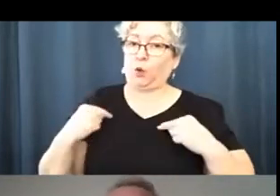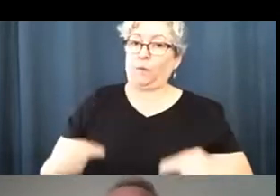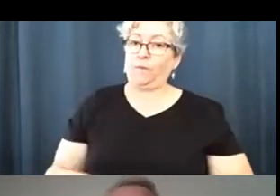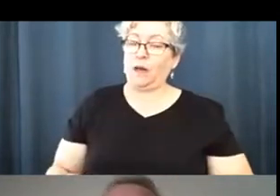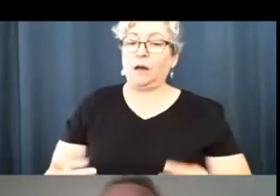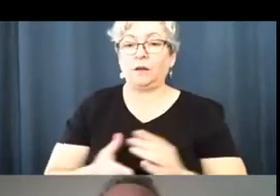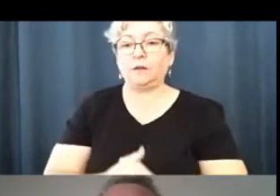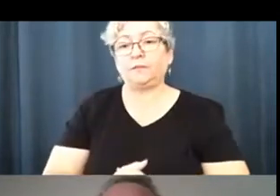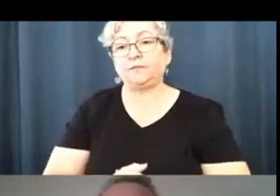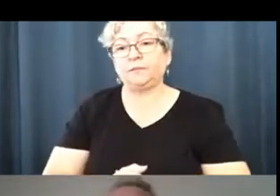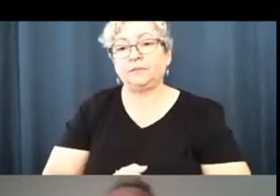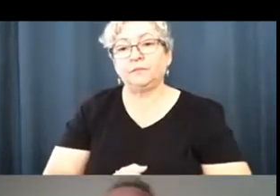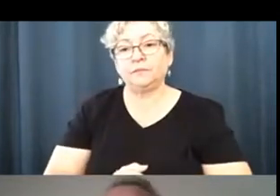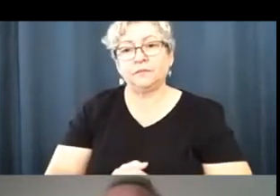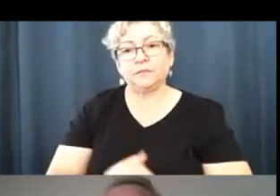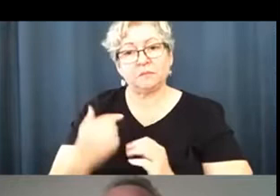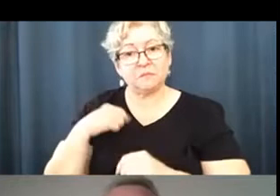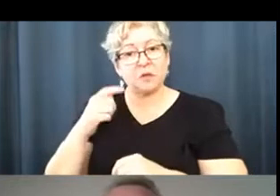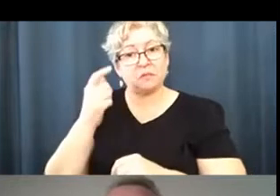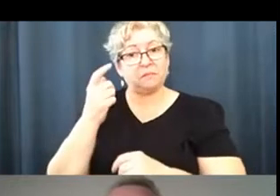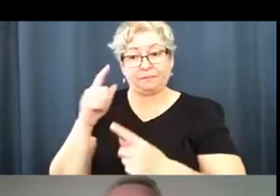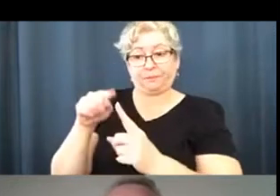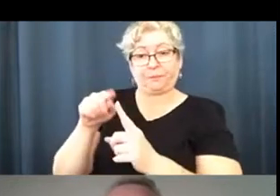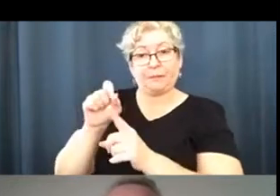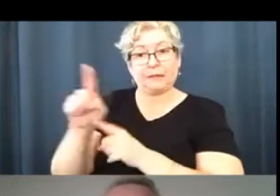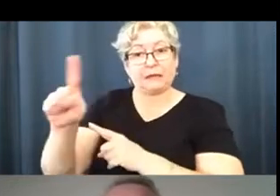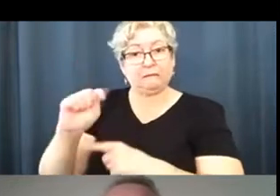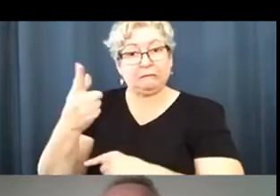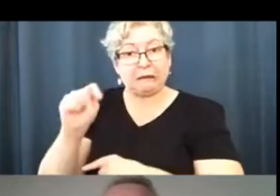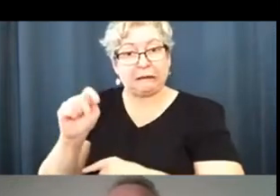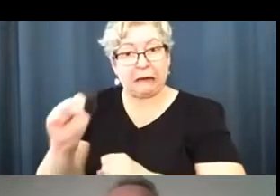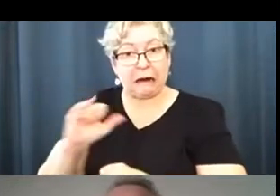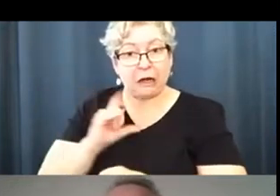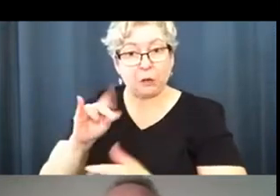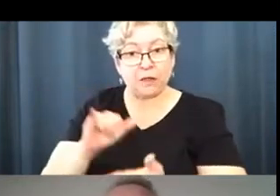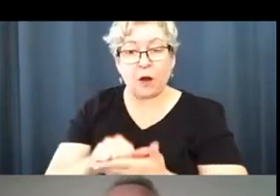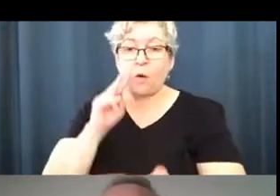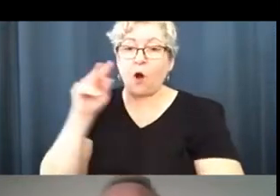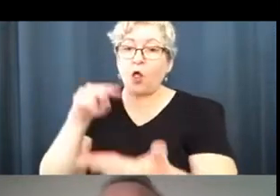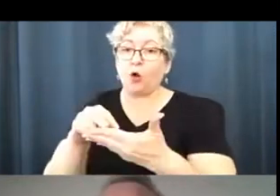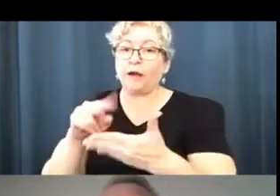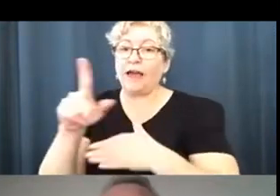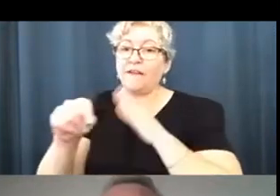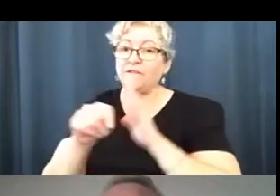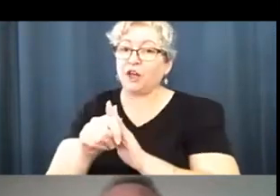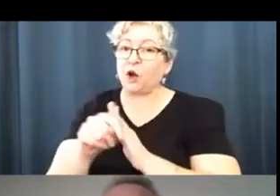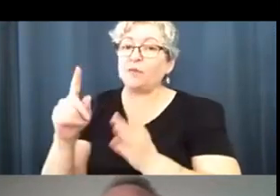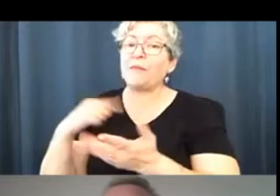I mean, it's things about can I send a text, or look at the video my friend told me about, can I take part in that conversation about the latest news